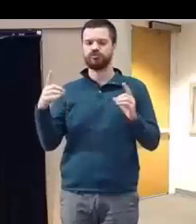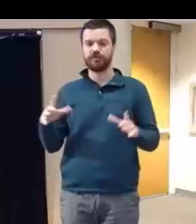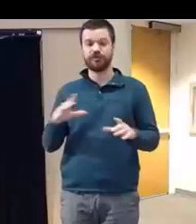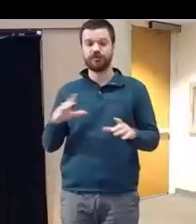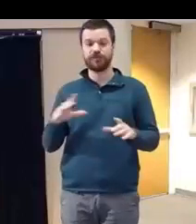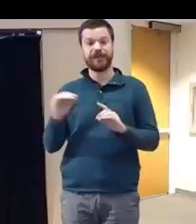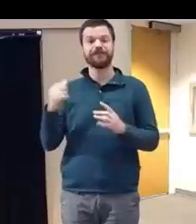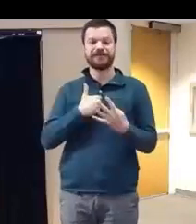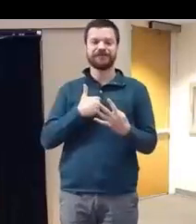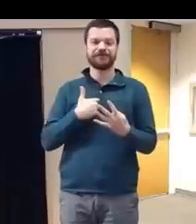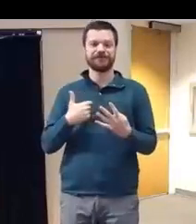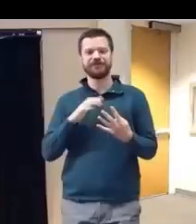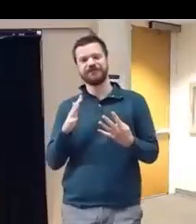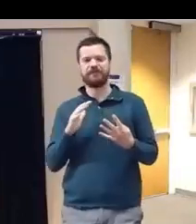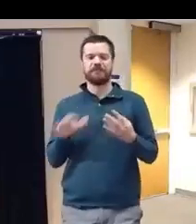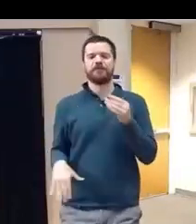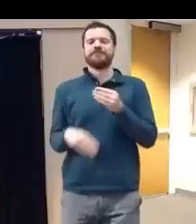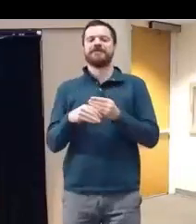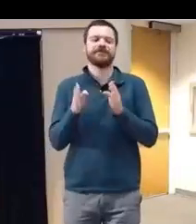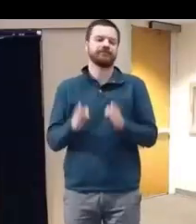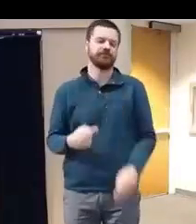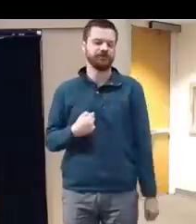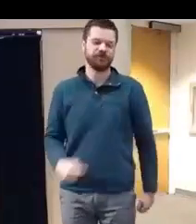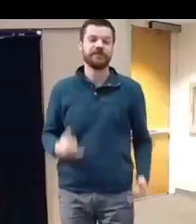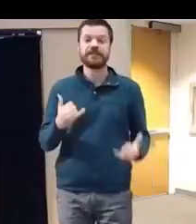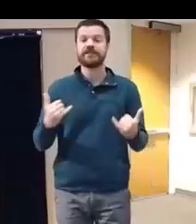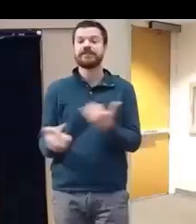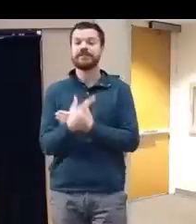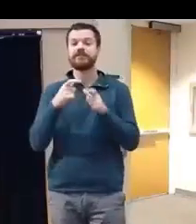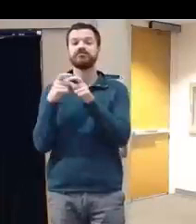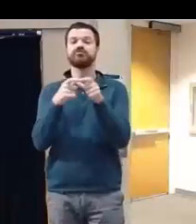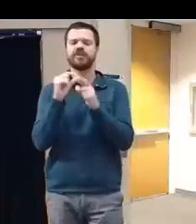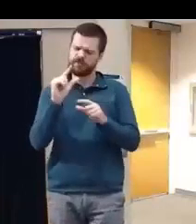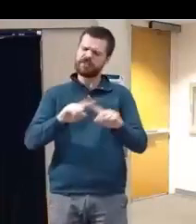I'm sort of the bonus person so today's rounds is going to be a little bit different than usual